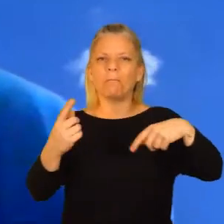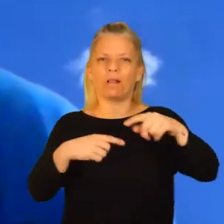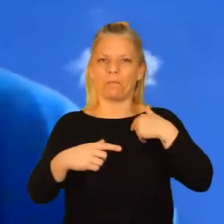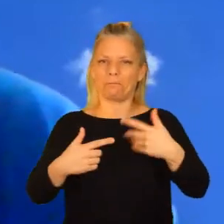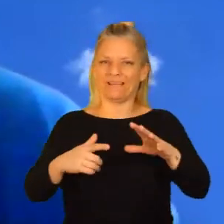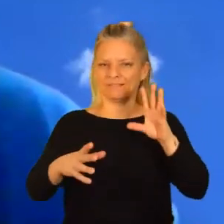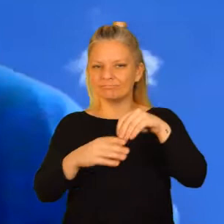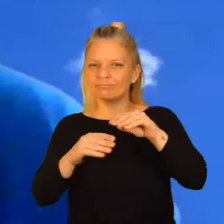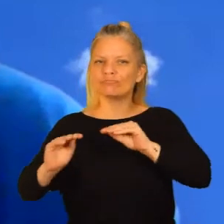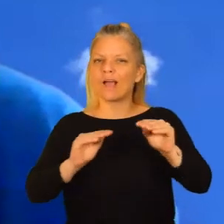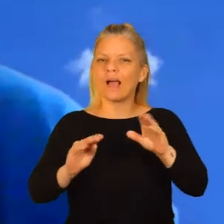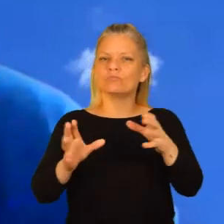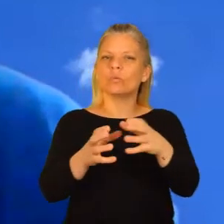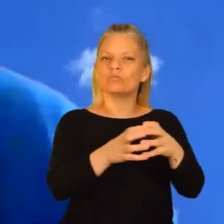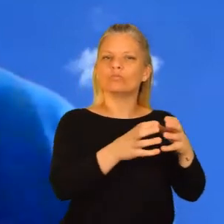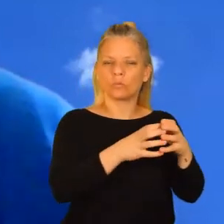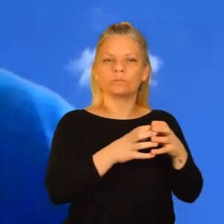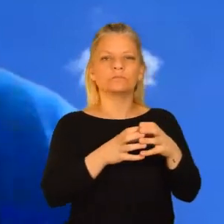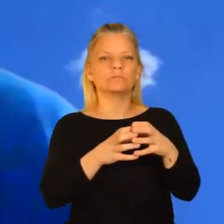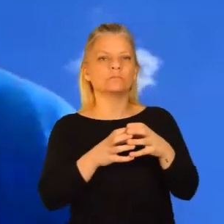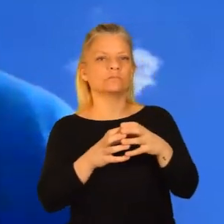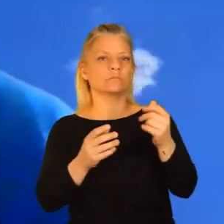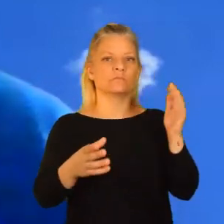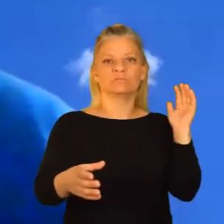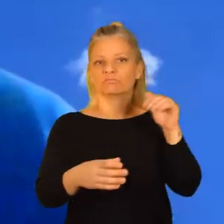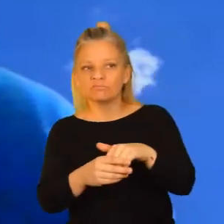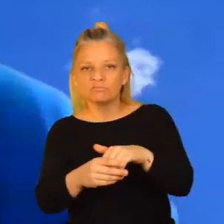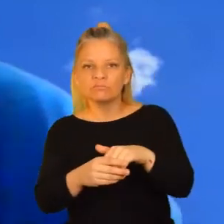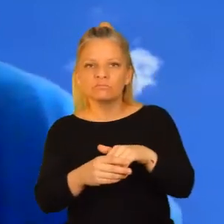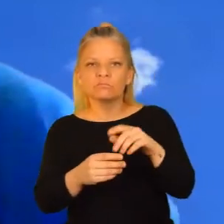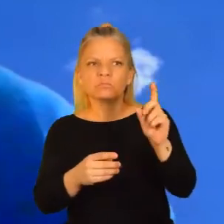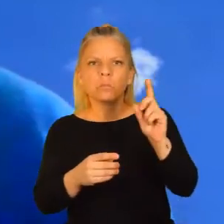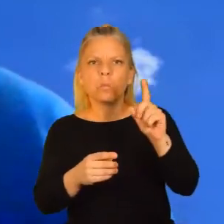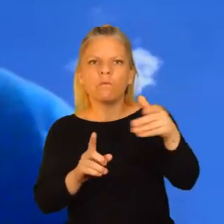a warning bell or anything was more I just want to explore what this is and what it means to me.